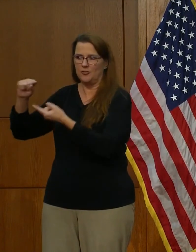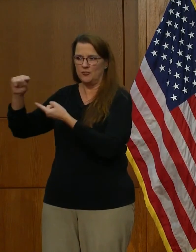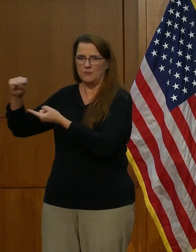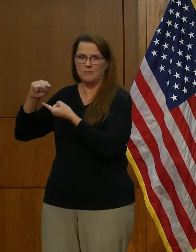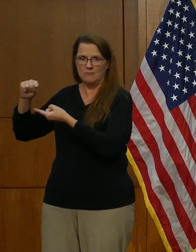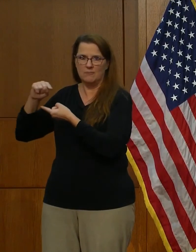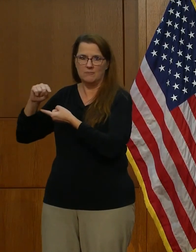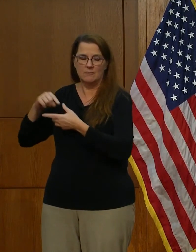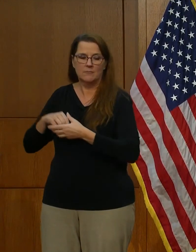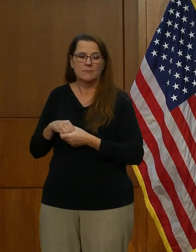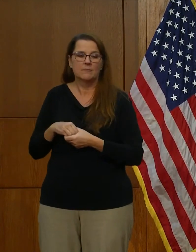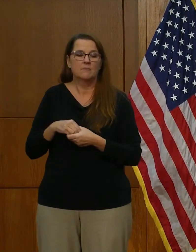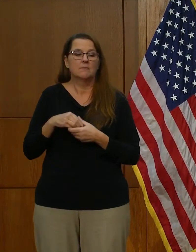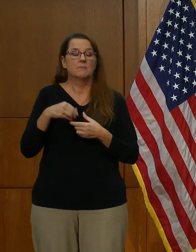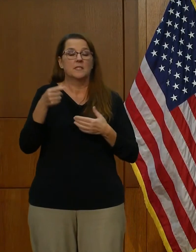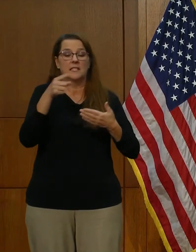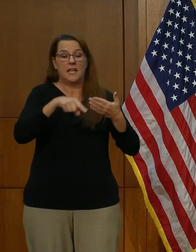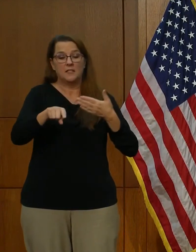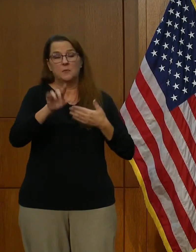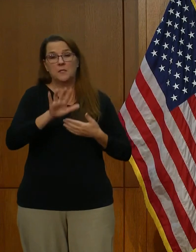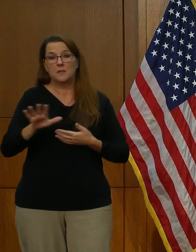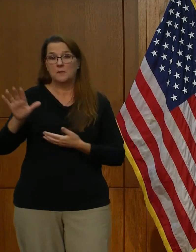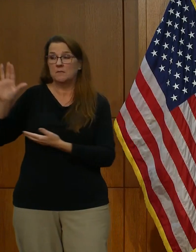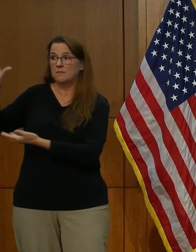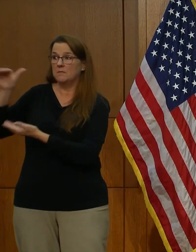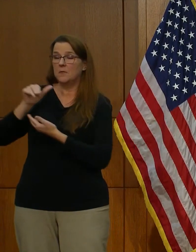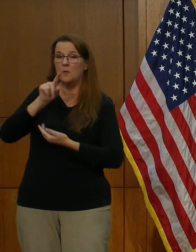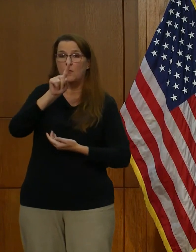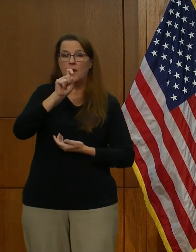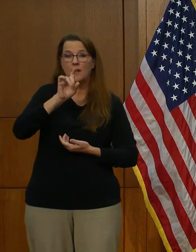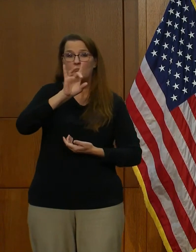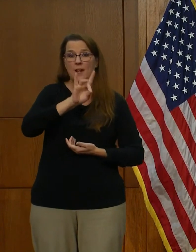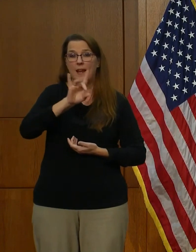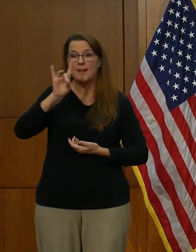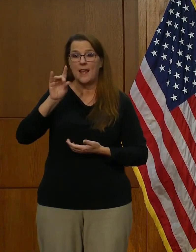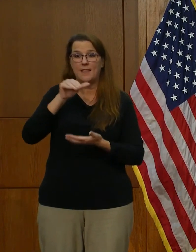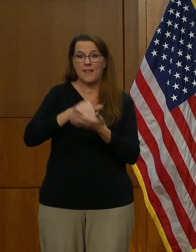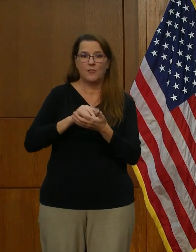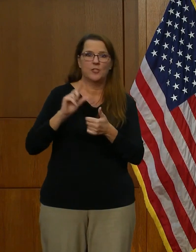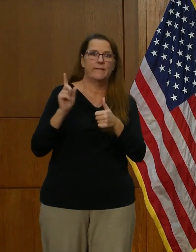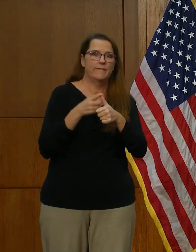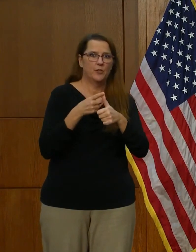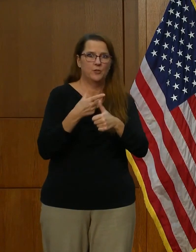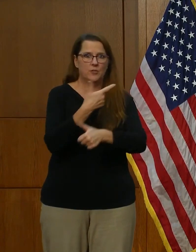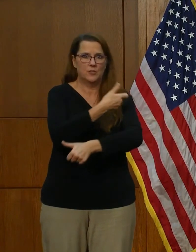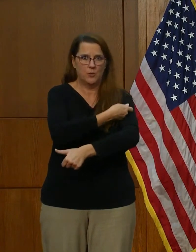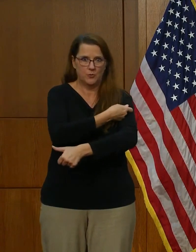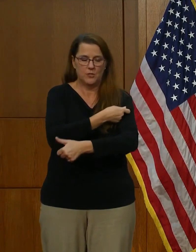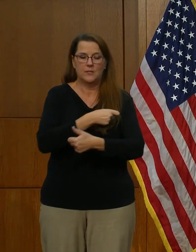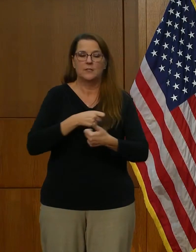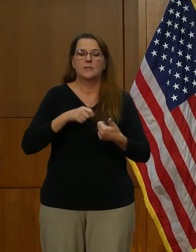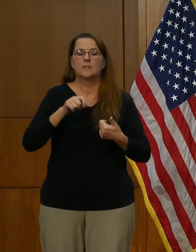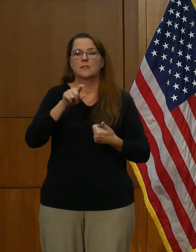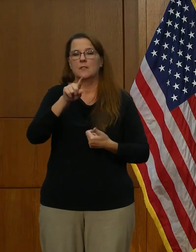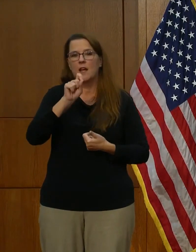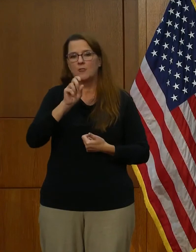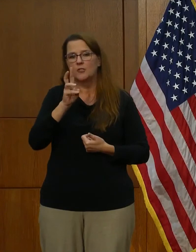QUESTION OF SUPPLY. WE ARE THIS WEEK THIS NEXT WEEK OR INTO